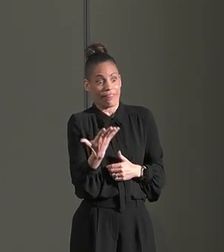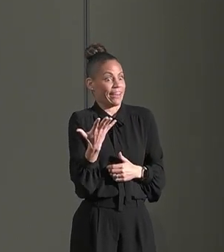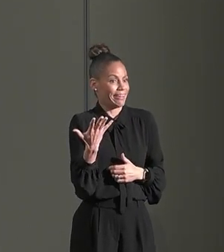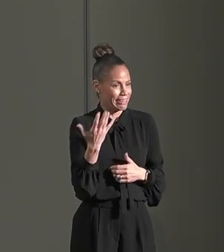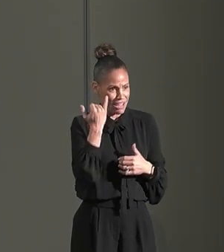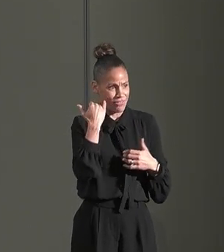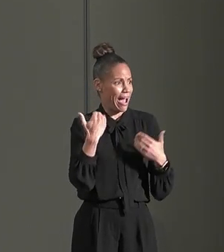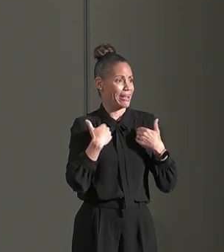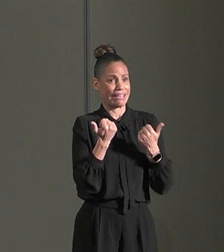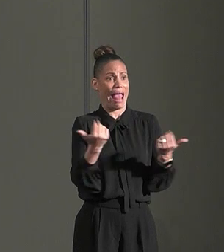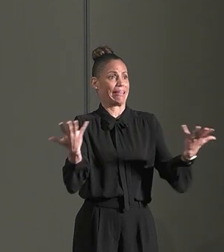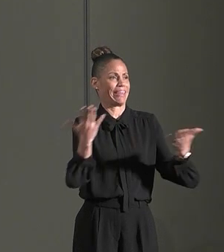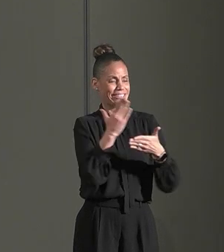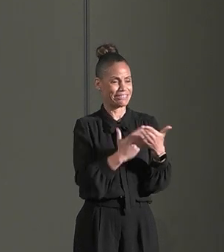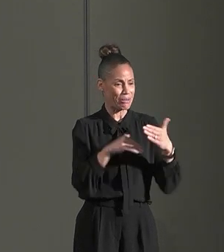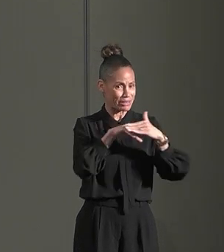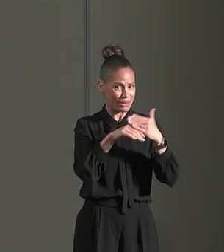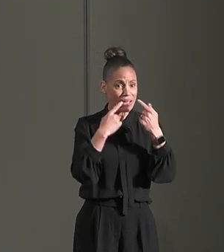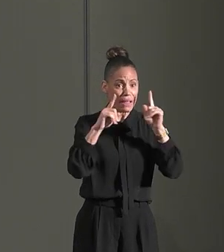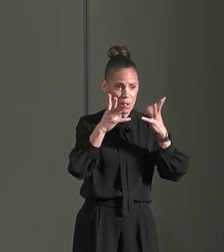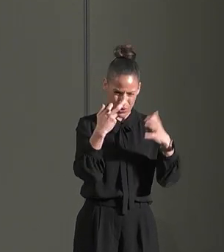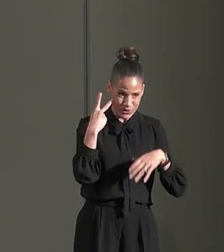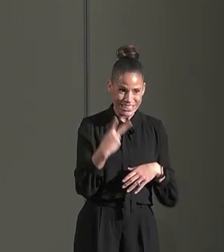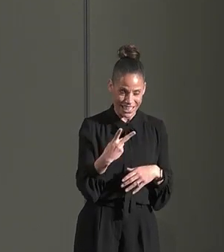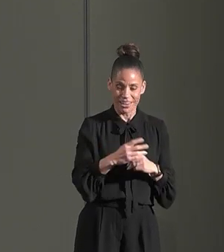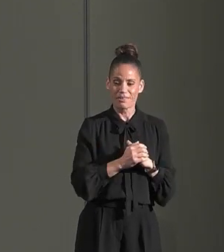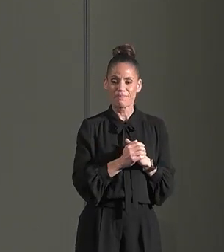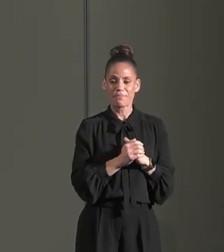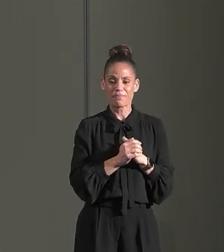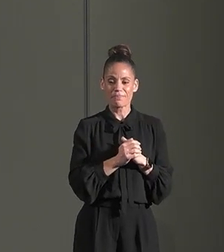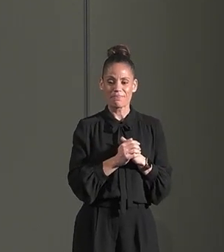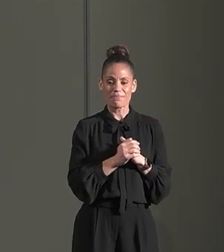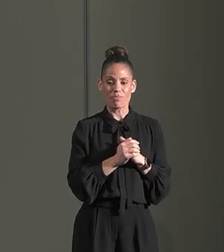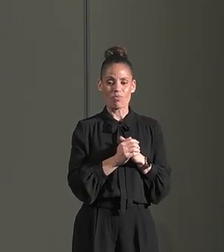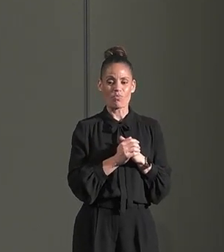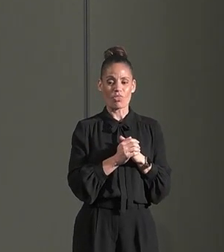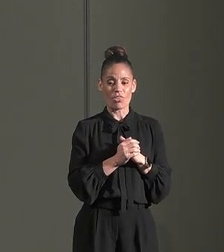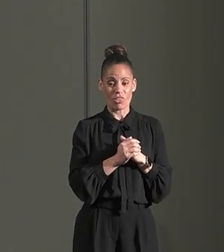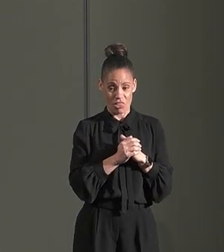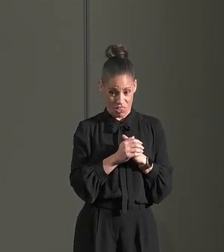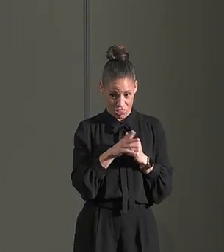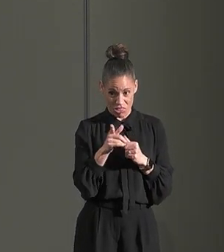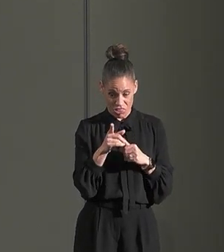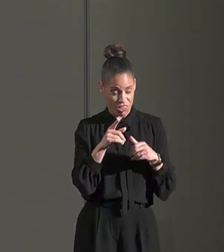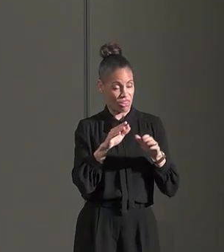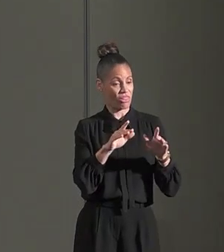has accessibility claim let me see that and I could go inside and click on that and see the